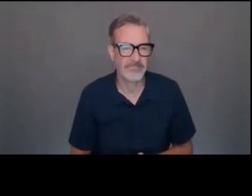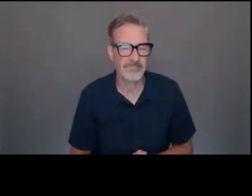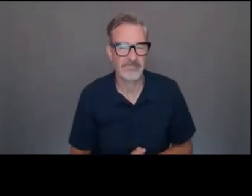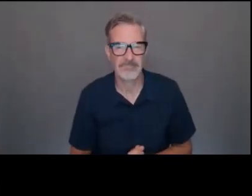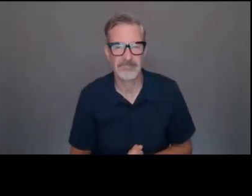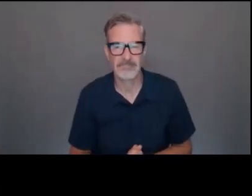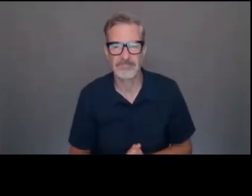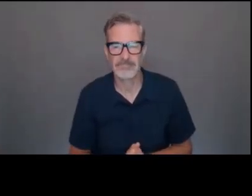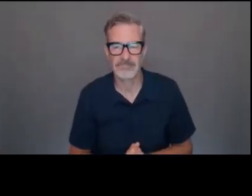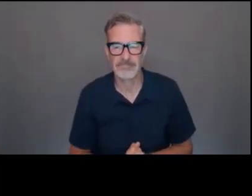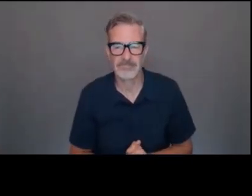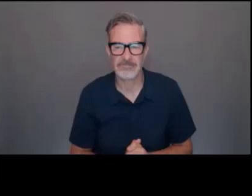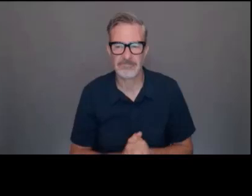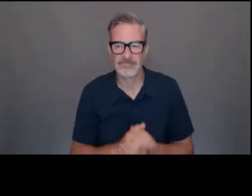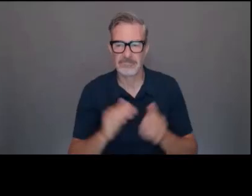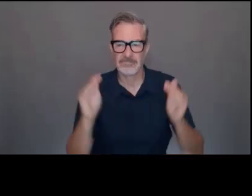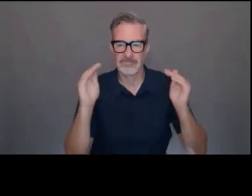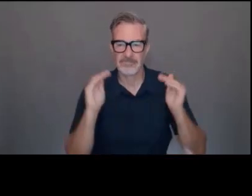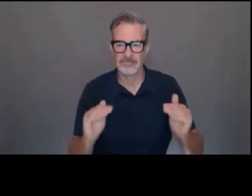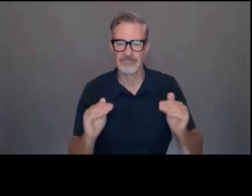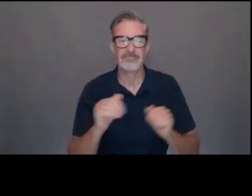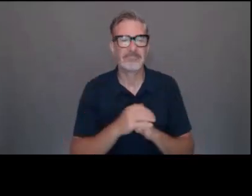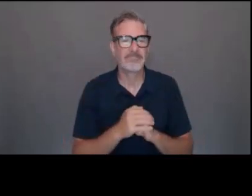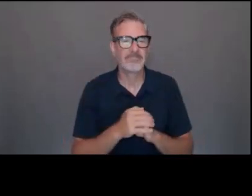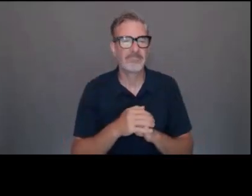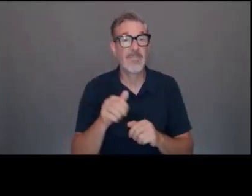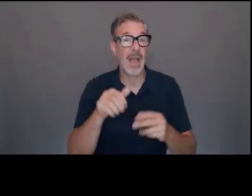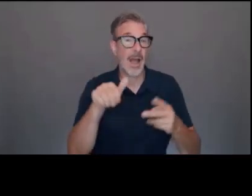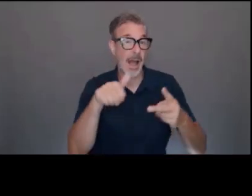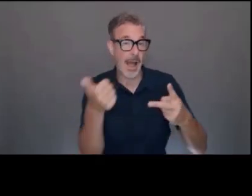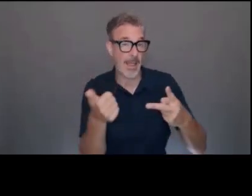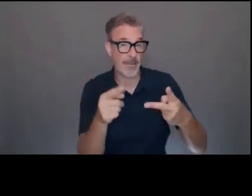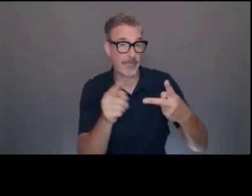The second criteria is Artistic with a weight of 30%.